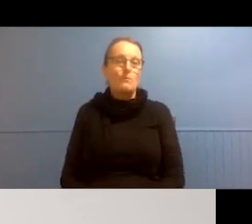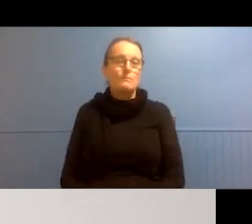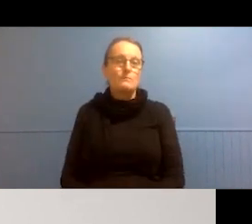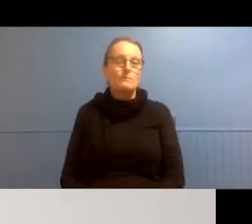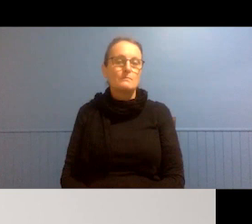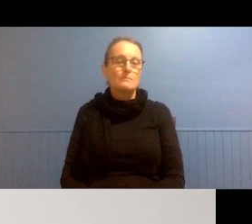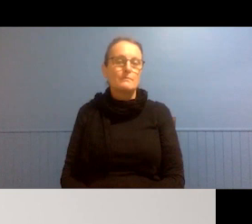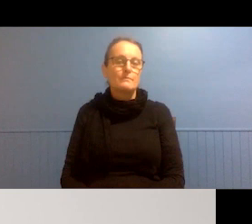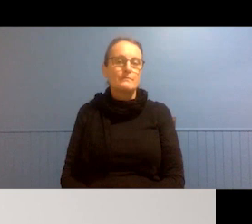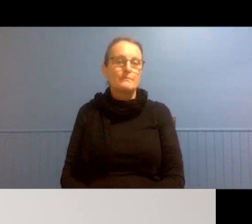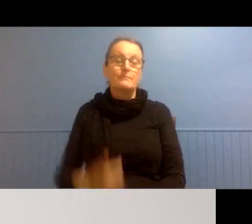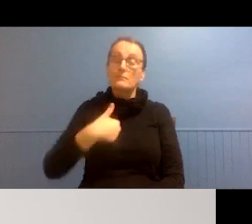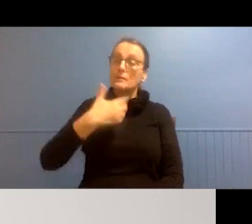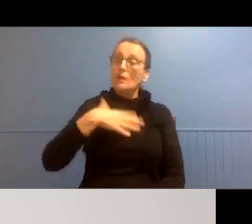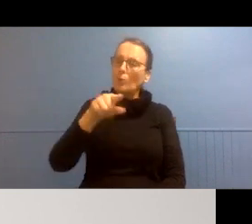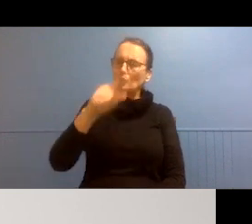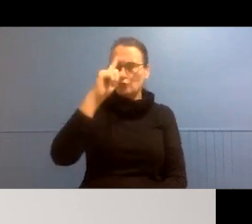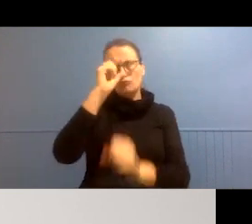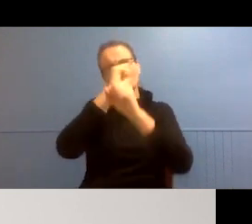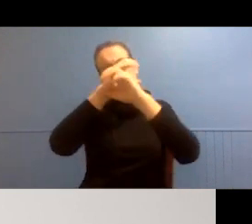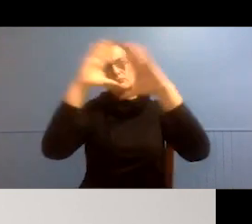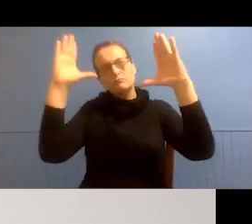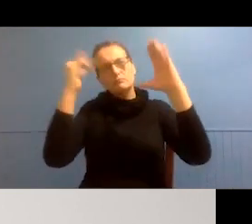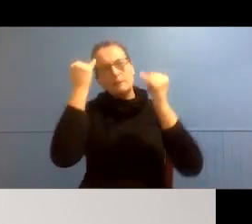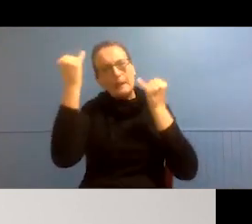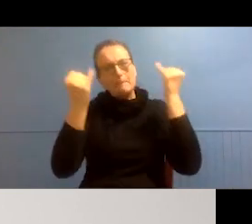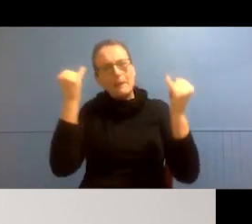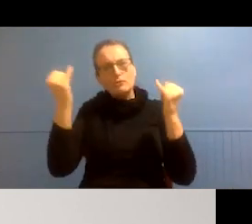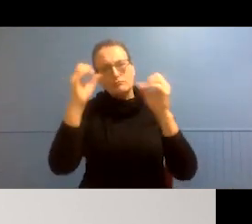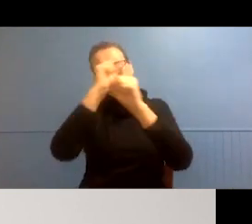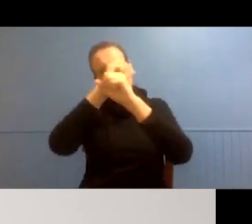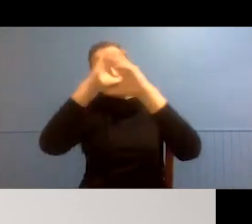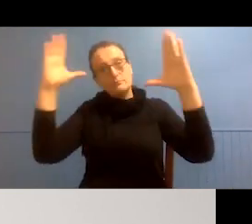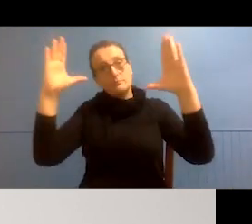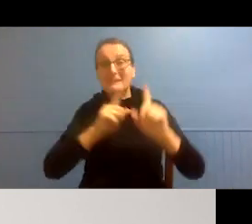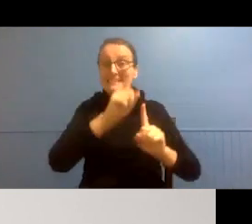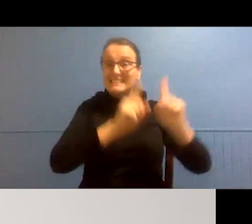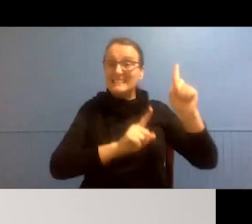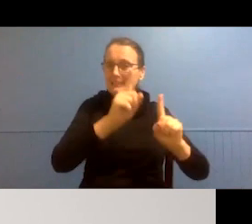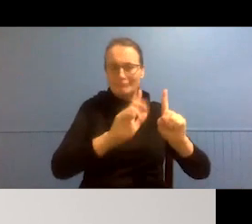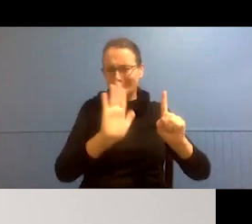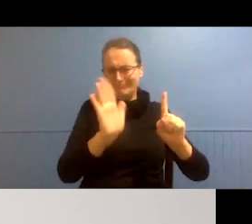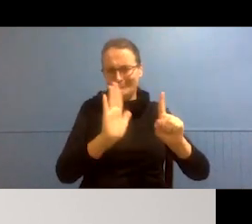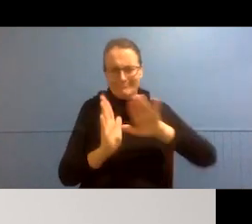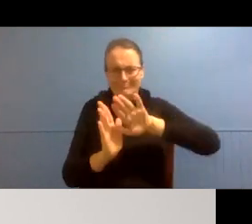you to imagine is far away from the cities. Where there are trees on